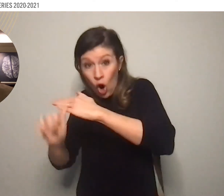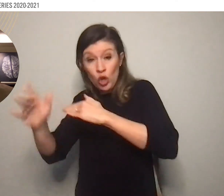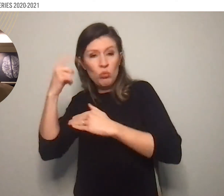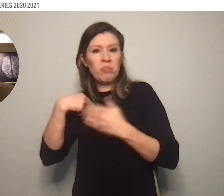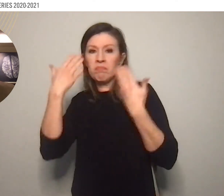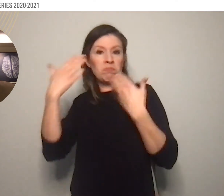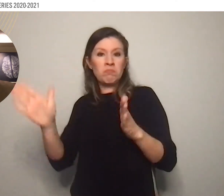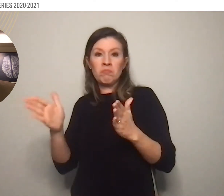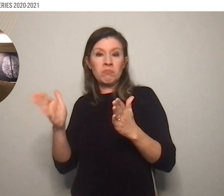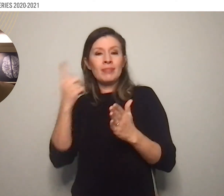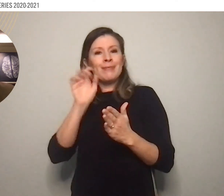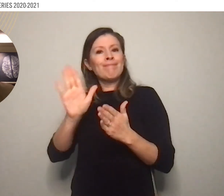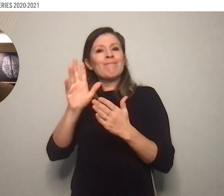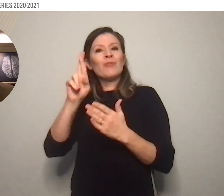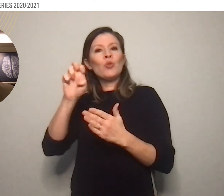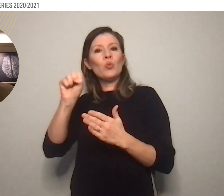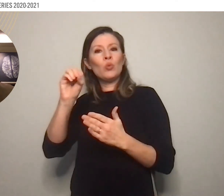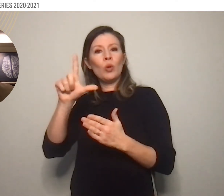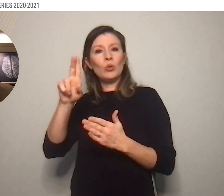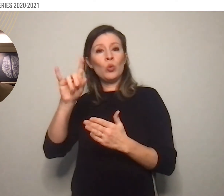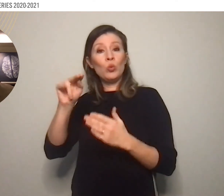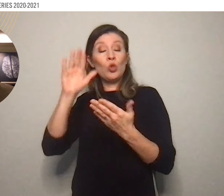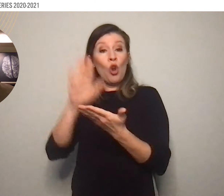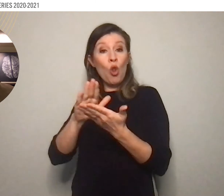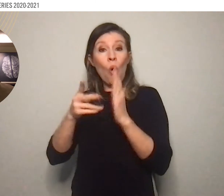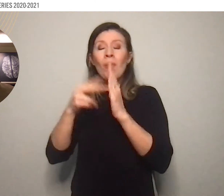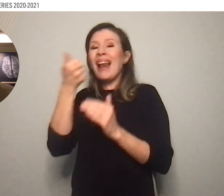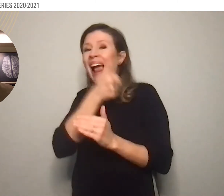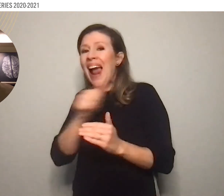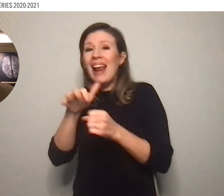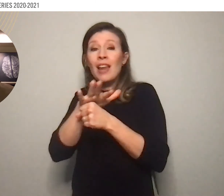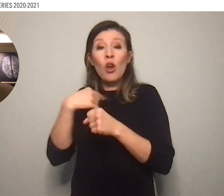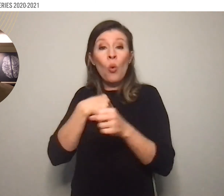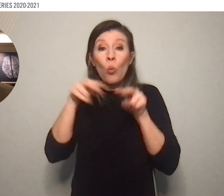Because the resolution is low, any patch or pixel that we look at, with non-invasive imaging has,